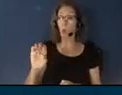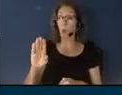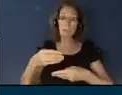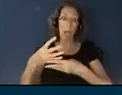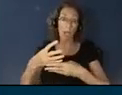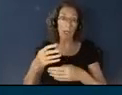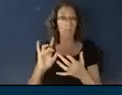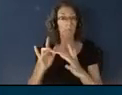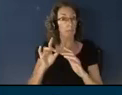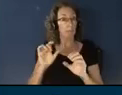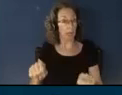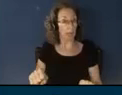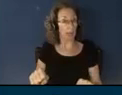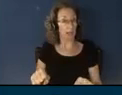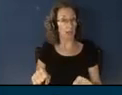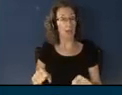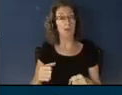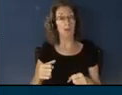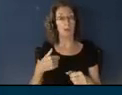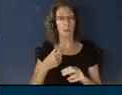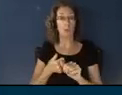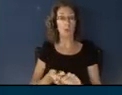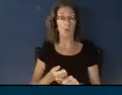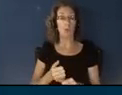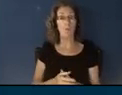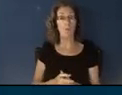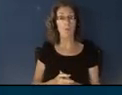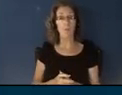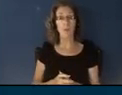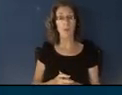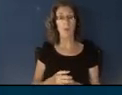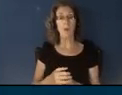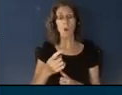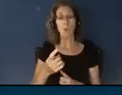you know these are the guidelines that we'll be using. uh What one website that I highly recommend